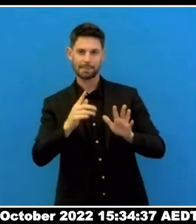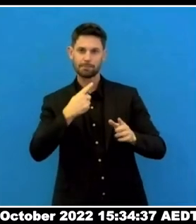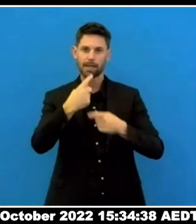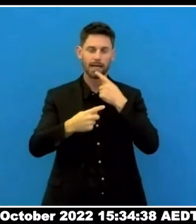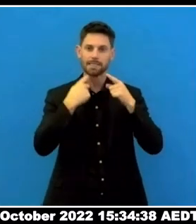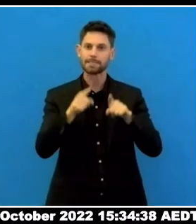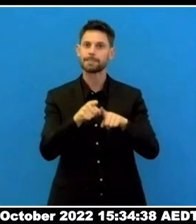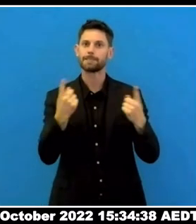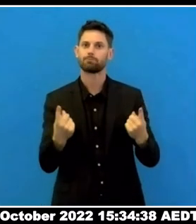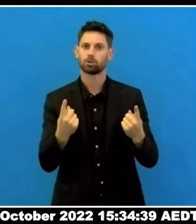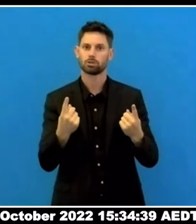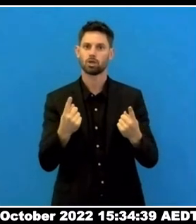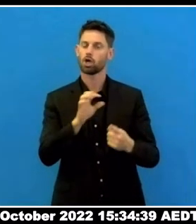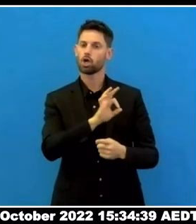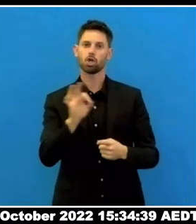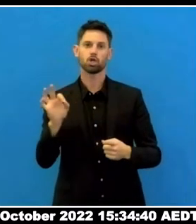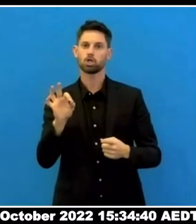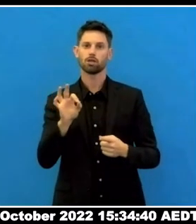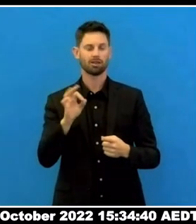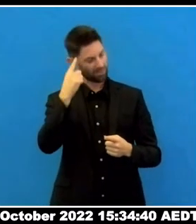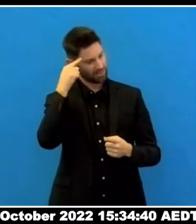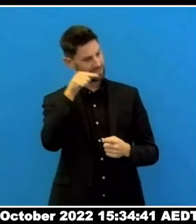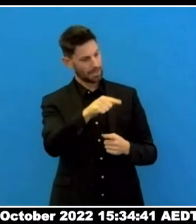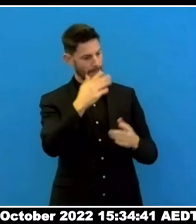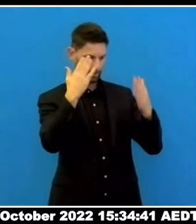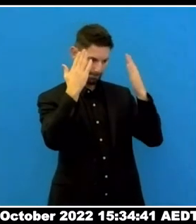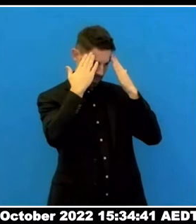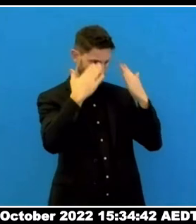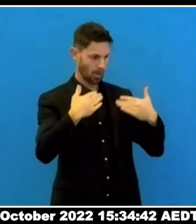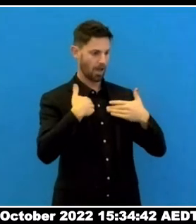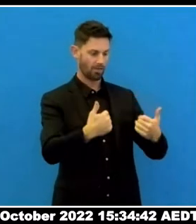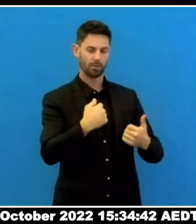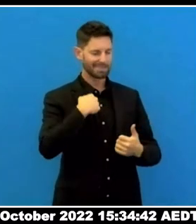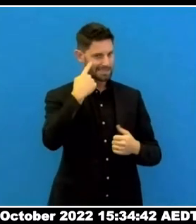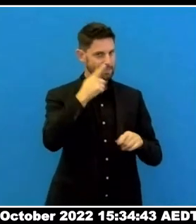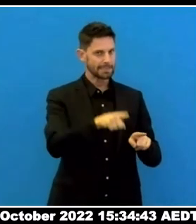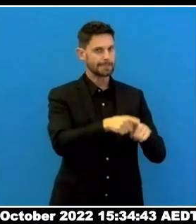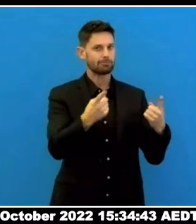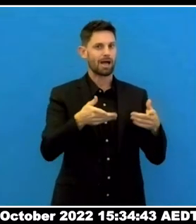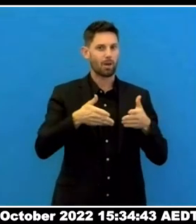We translated into different meaning with a the community understand